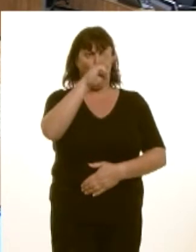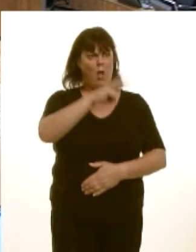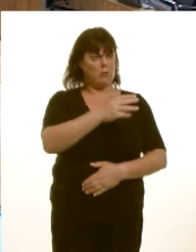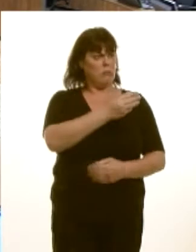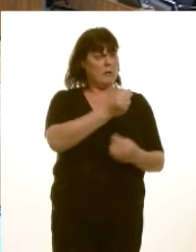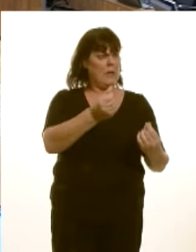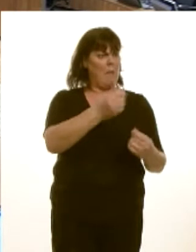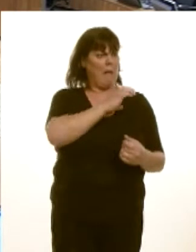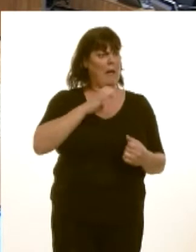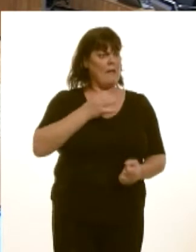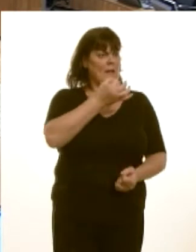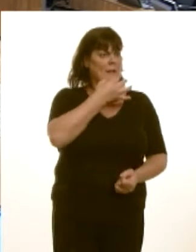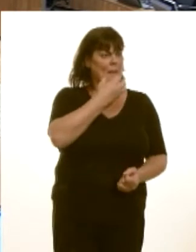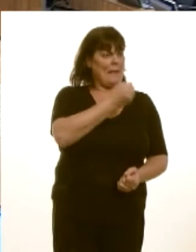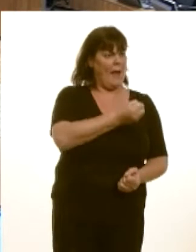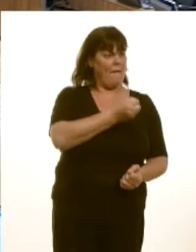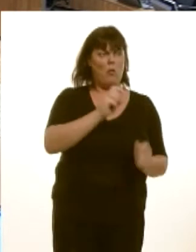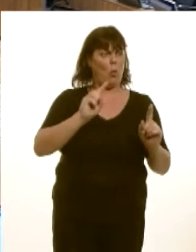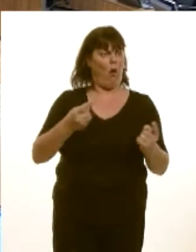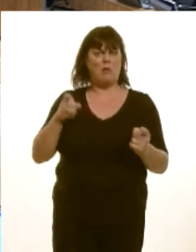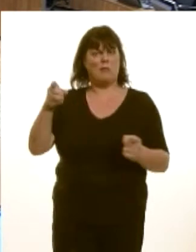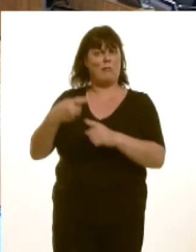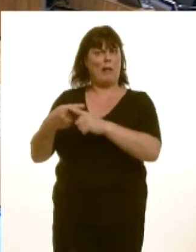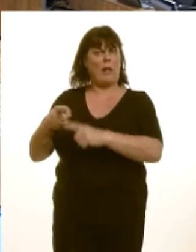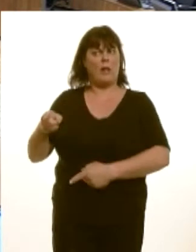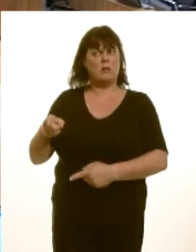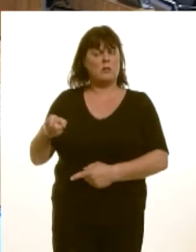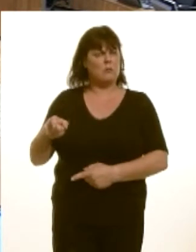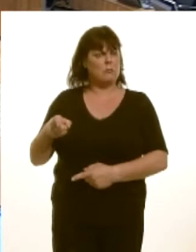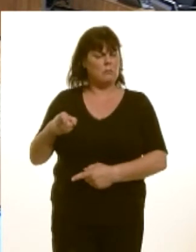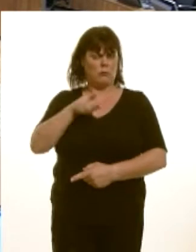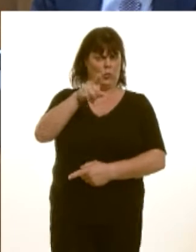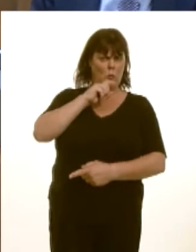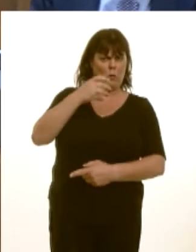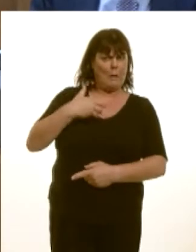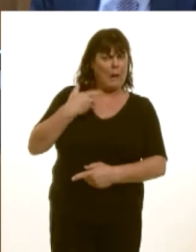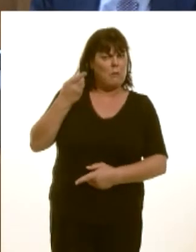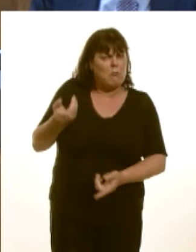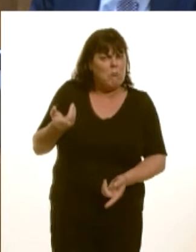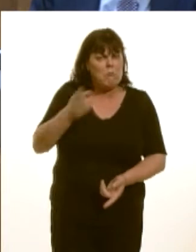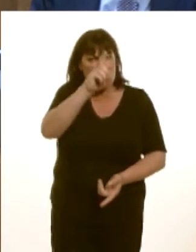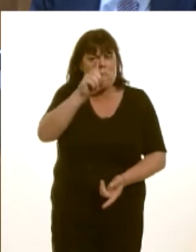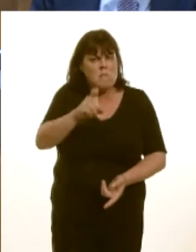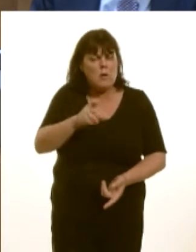Shall we see a petition, then, organised by his party complaining about that? I wonder what the petition actually says.